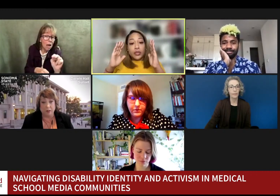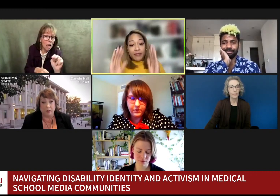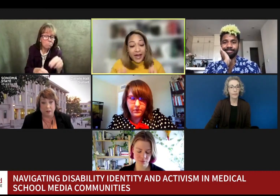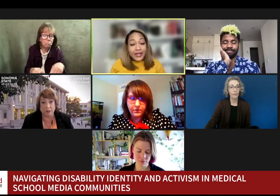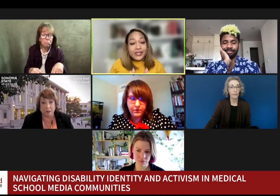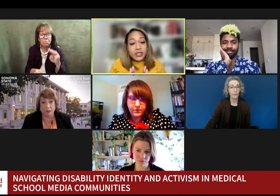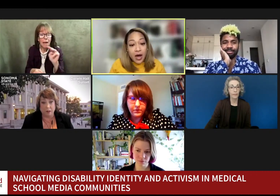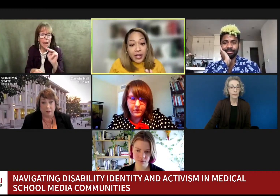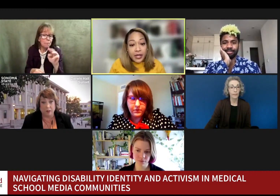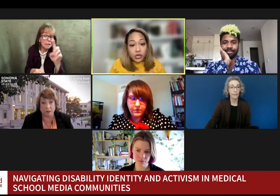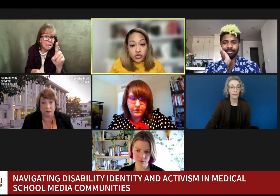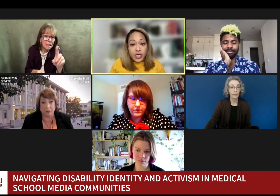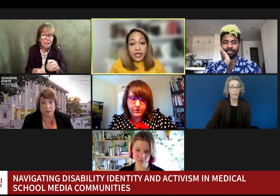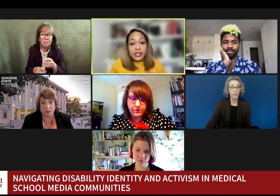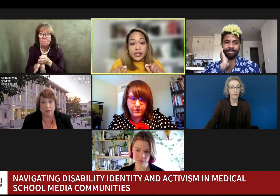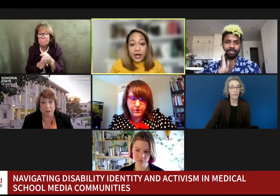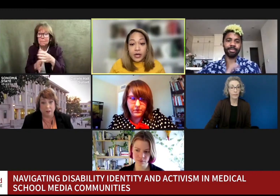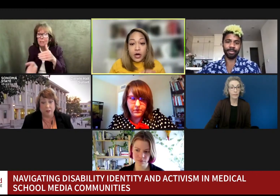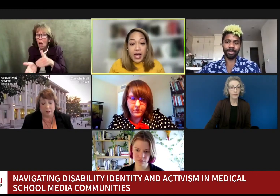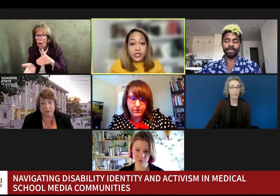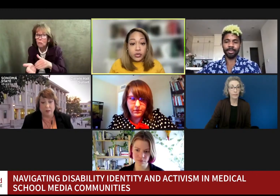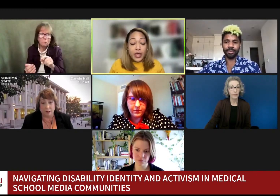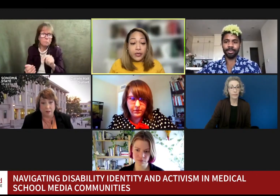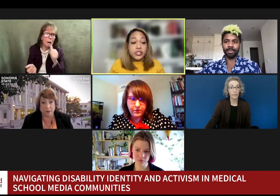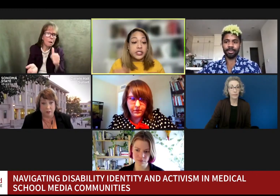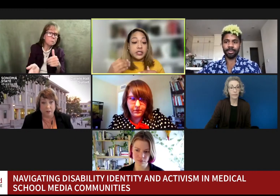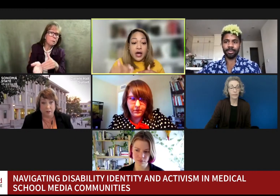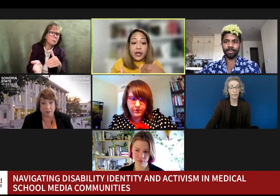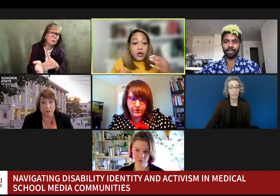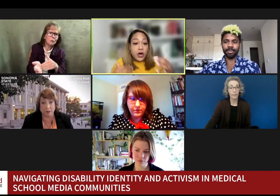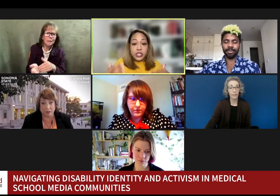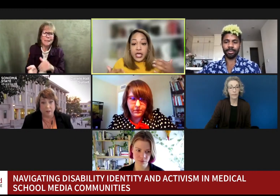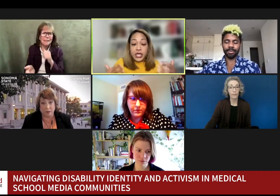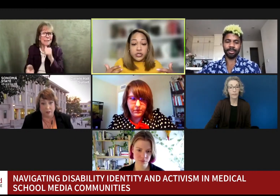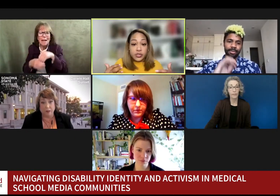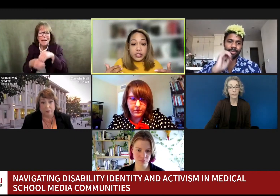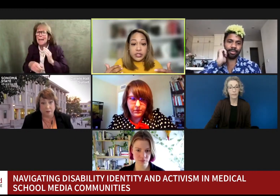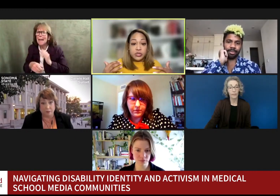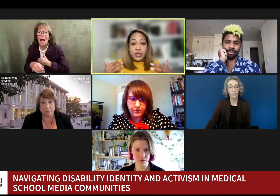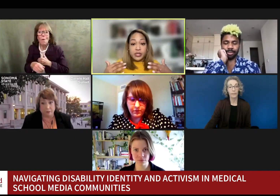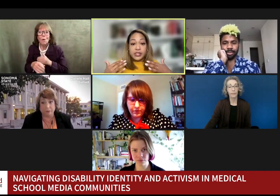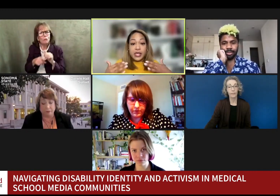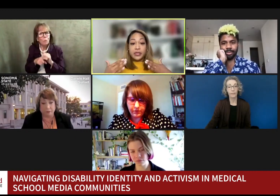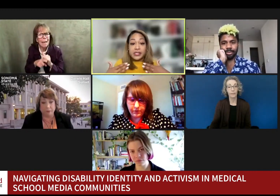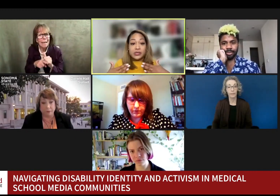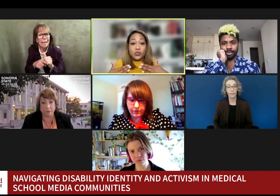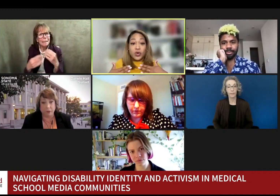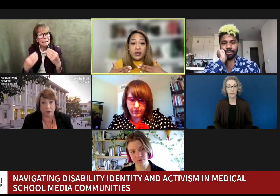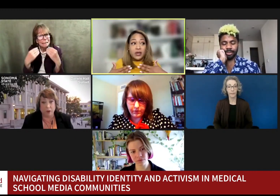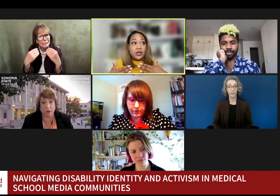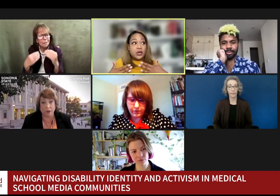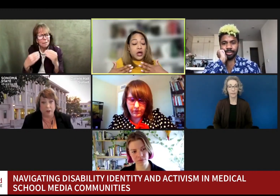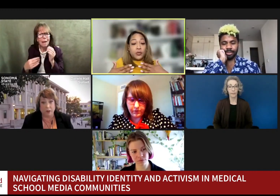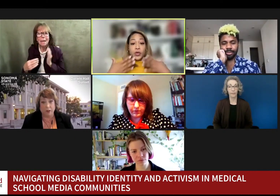The fact that it's not in our training, it's not in our natural language, it's not in our educational system to be able to say,